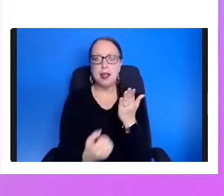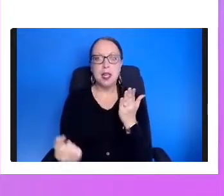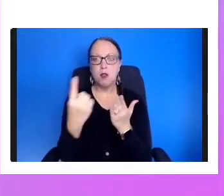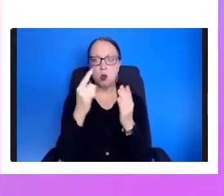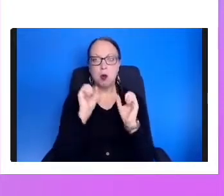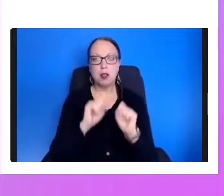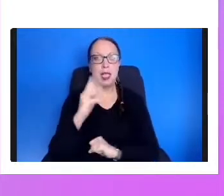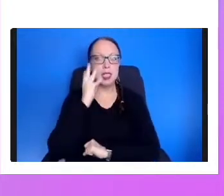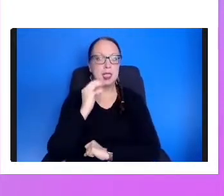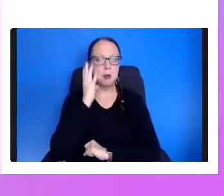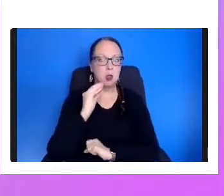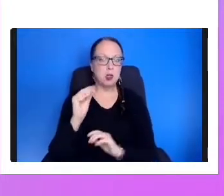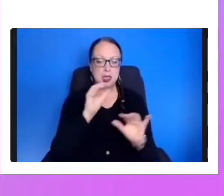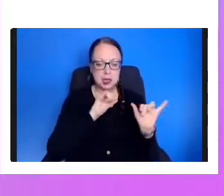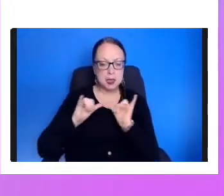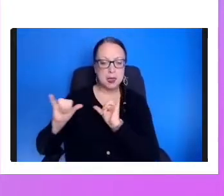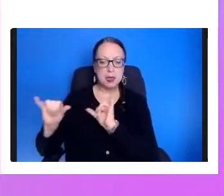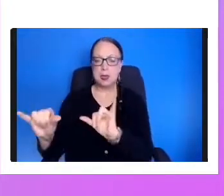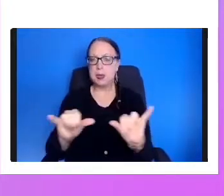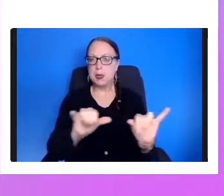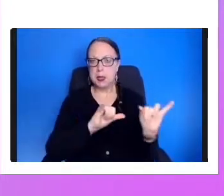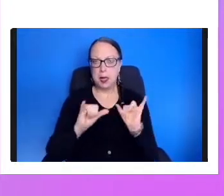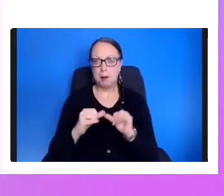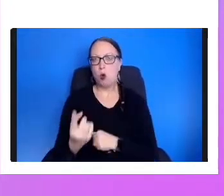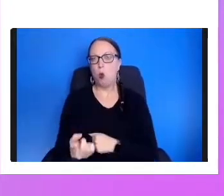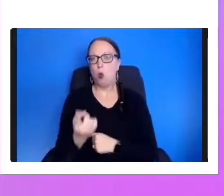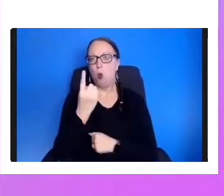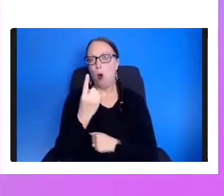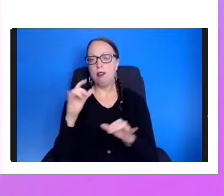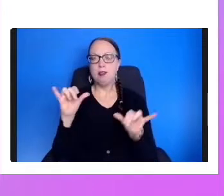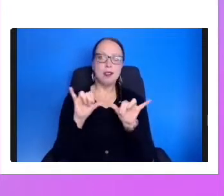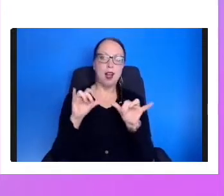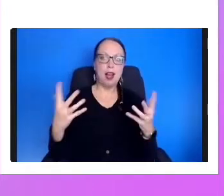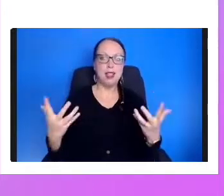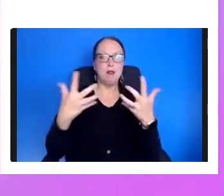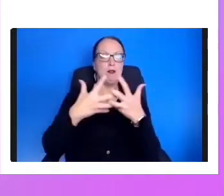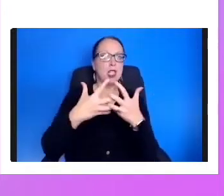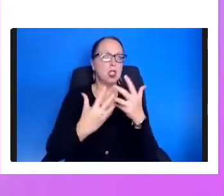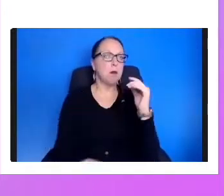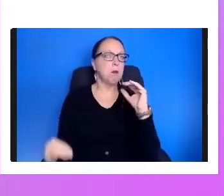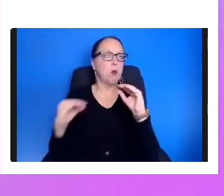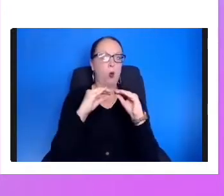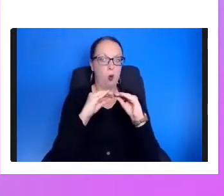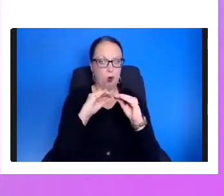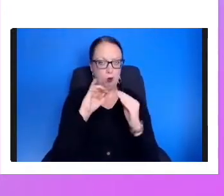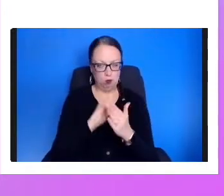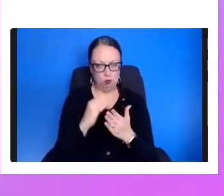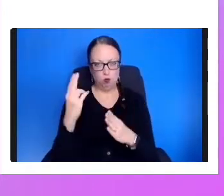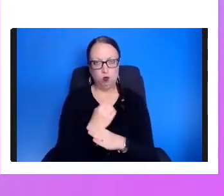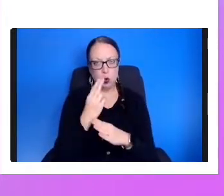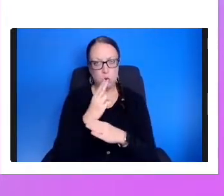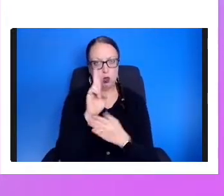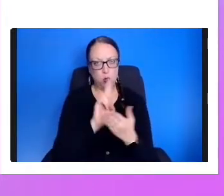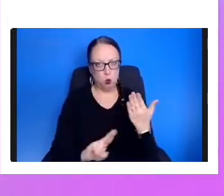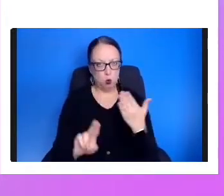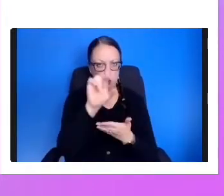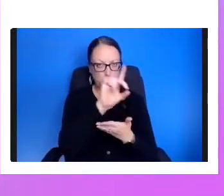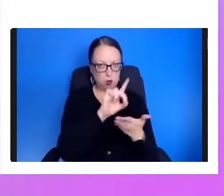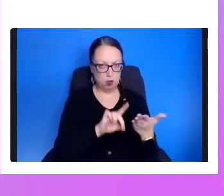as a kind of one size fits more and that's using the tools of universal design. The other one is adaptive design